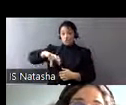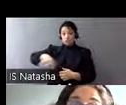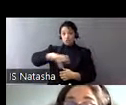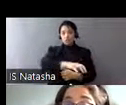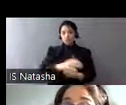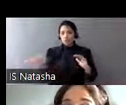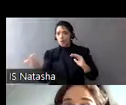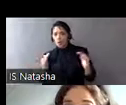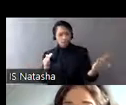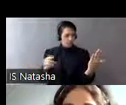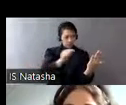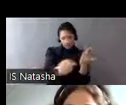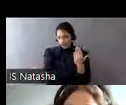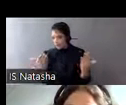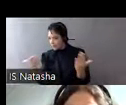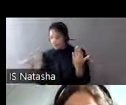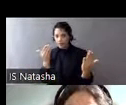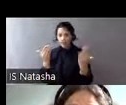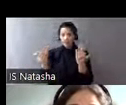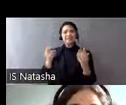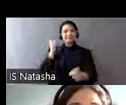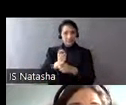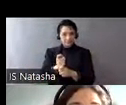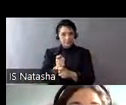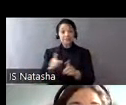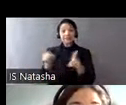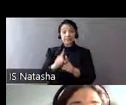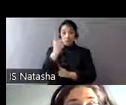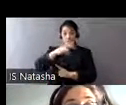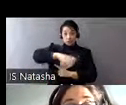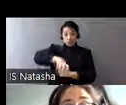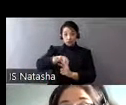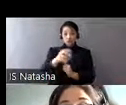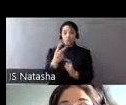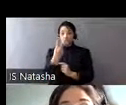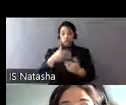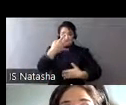Sometimes even within the country.